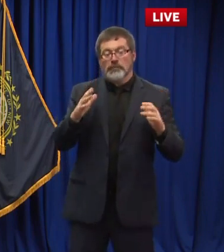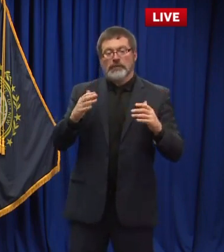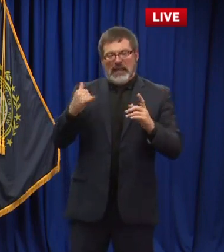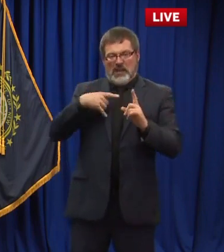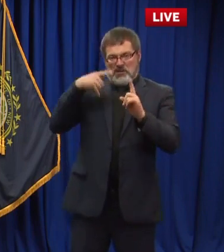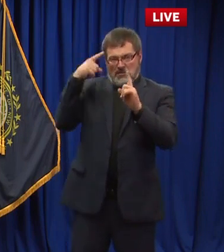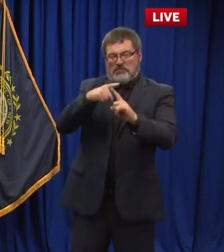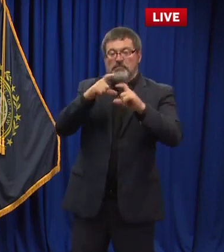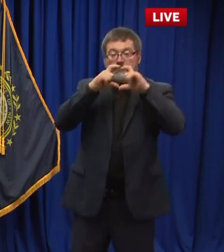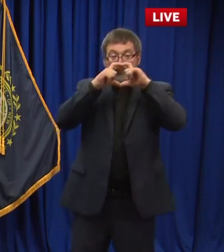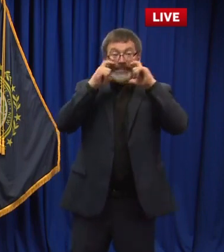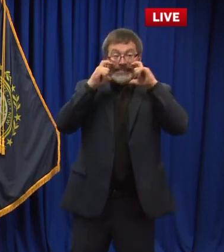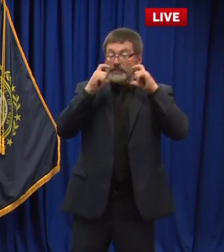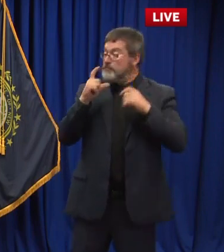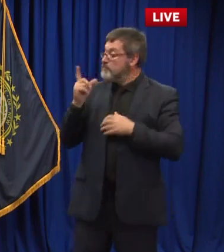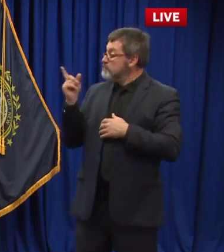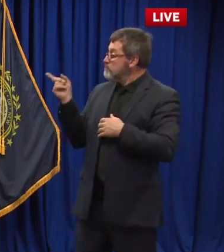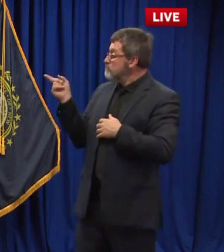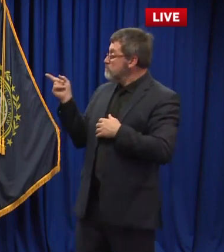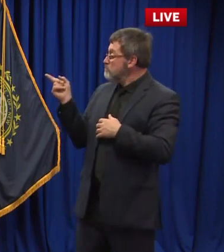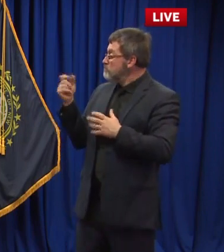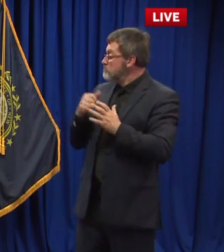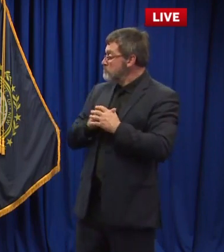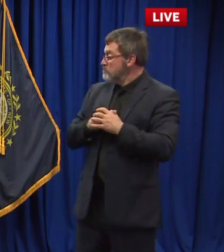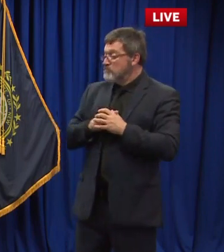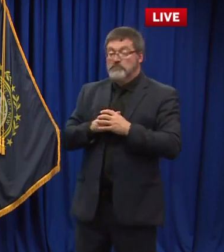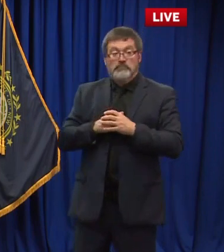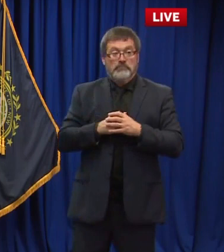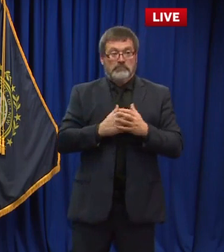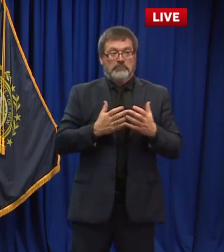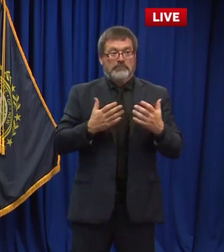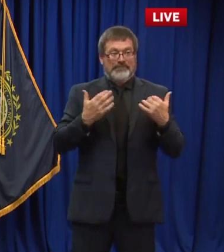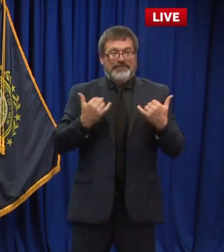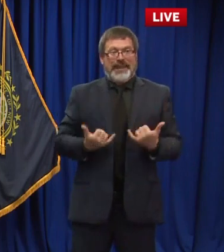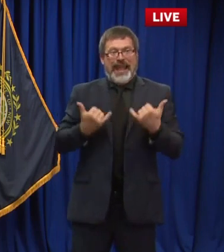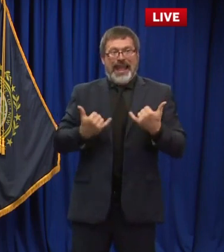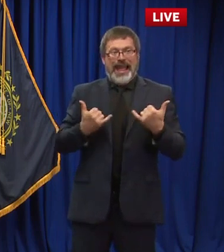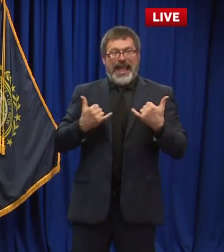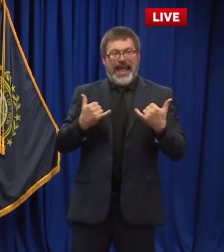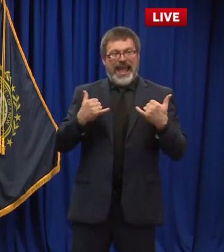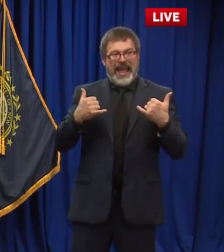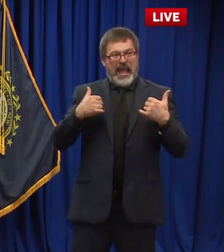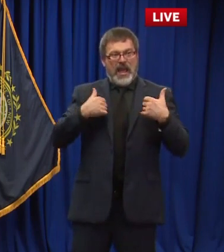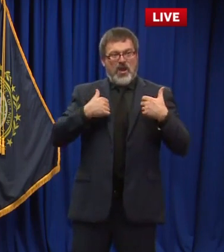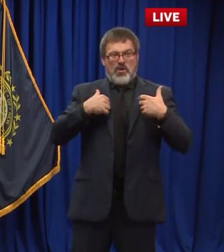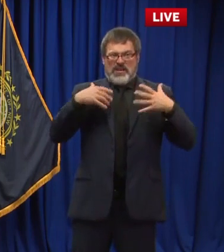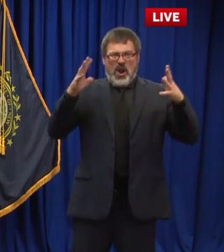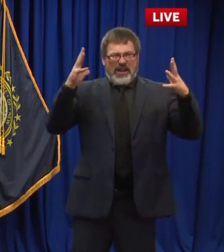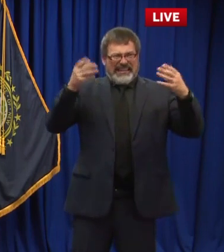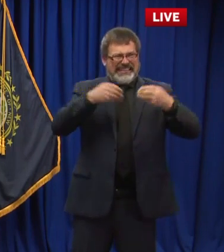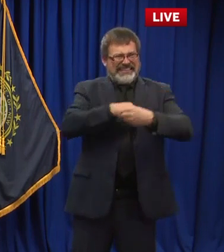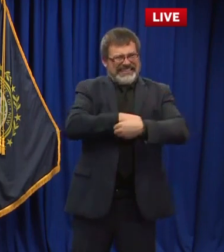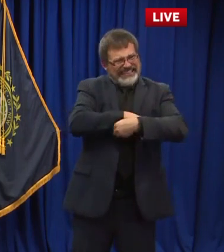WE KNOW WHAT OUR BURN RATE’S. THIS LINE LOOKS AT FACE MASKS.